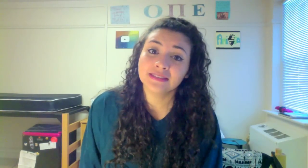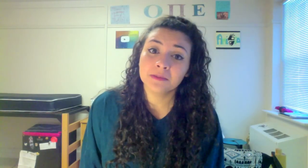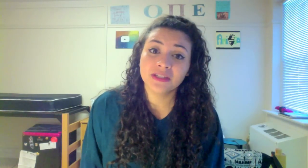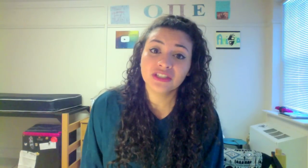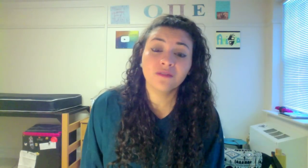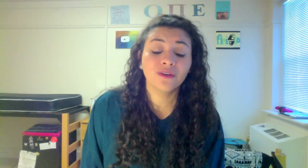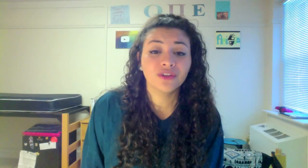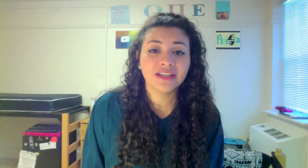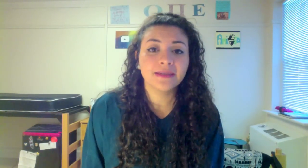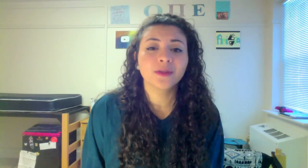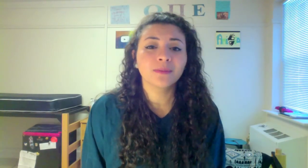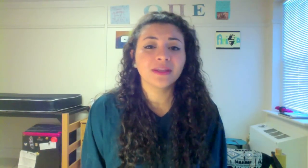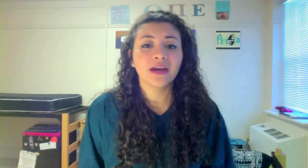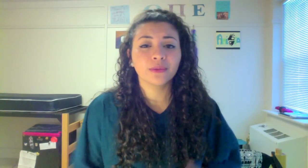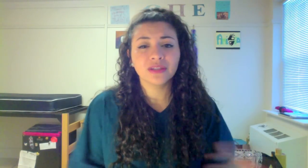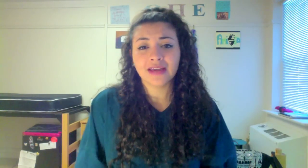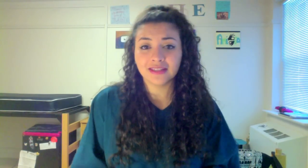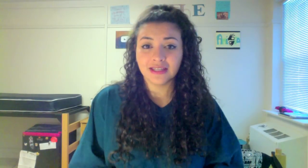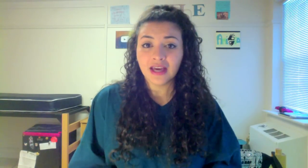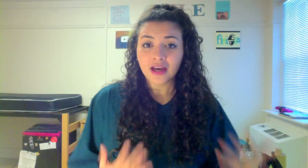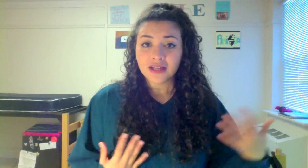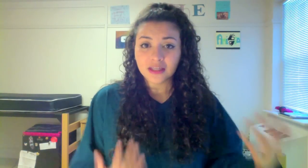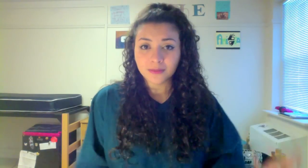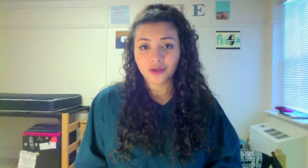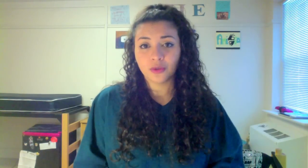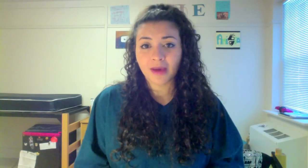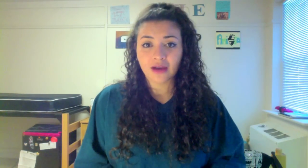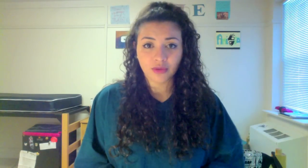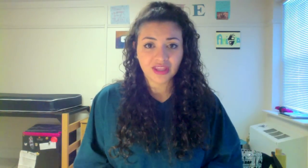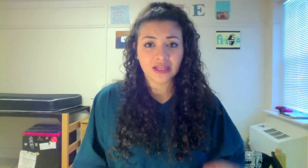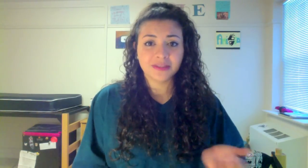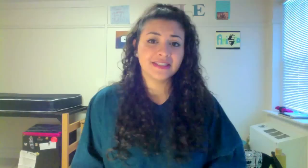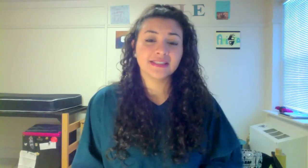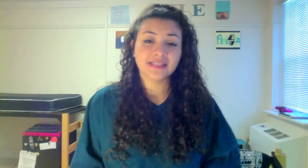submissions feel free to email me. I will gladly email you back with any mistakes that